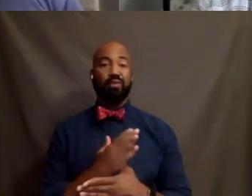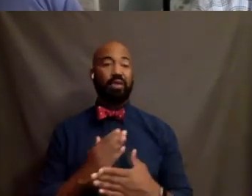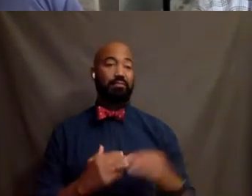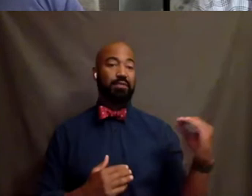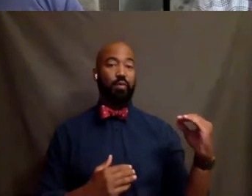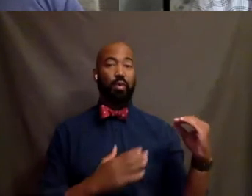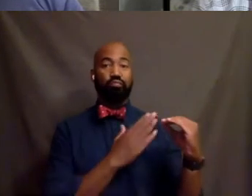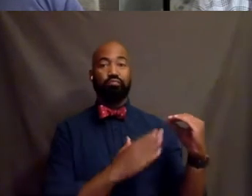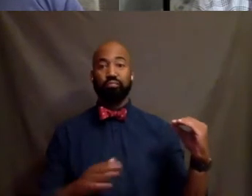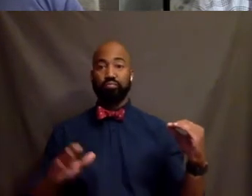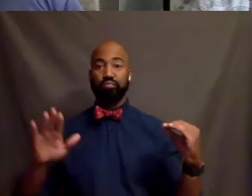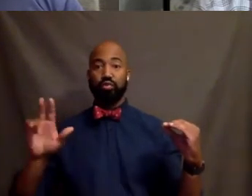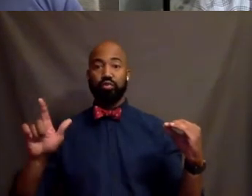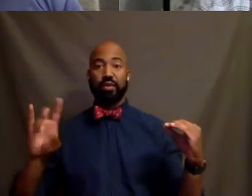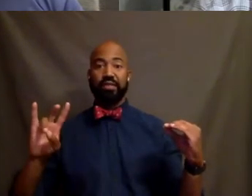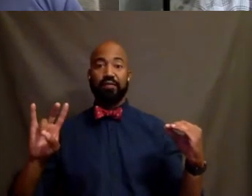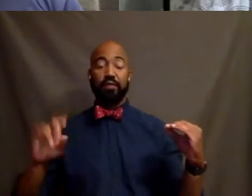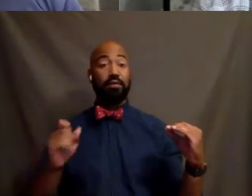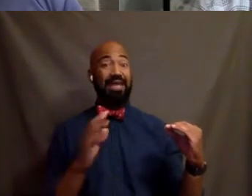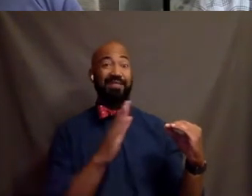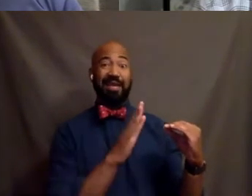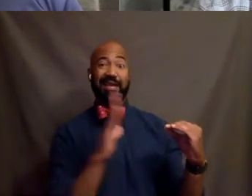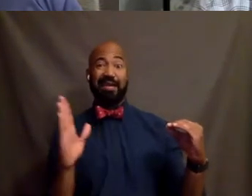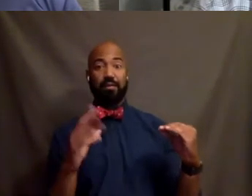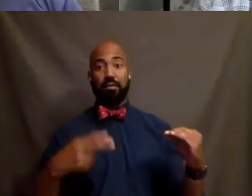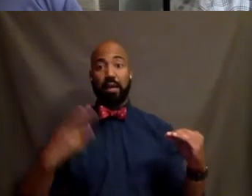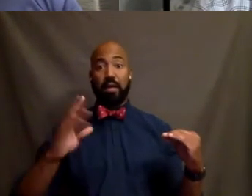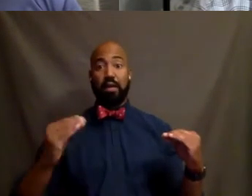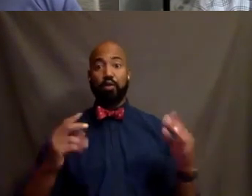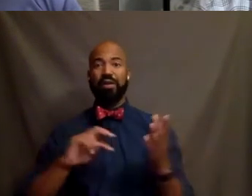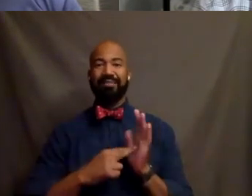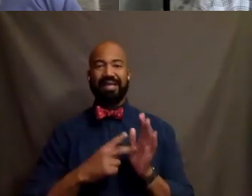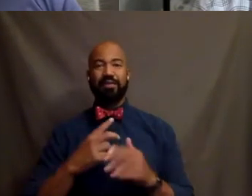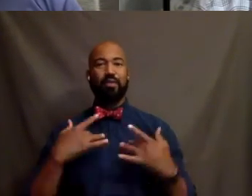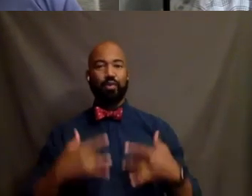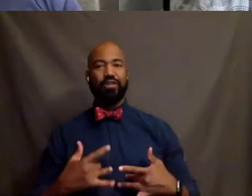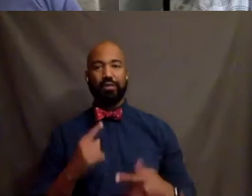The higher the number, the more severe the depression would be. And I routinely have patients in the '20s